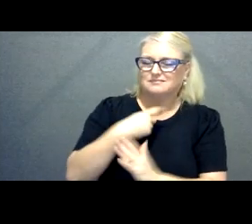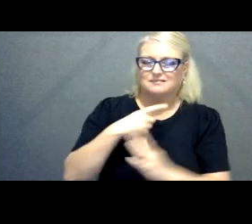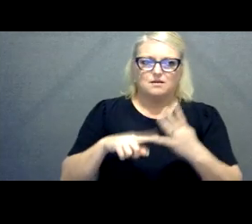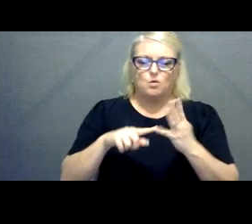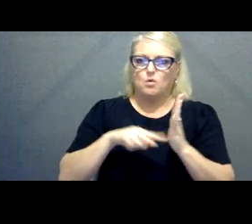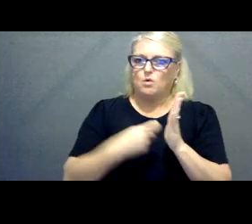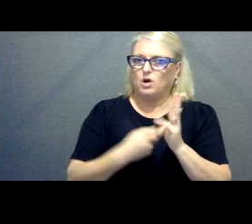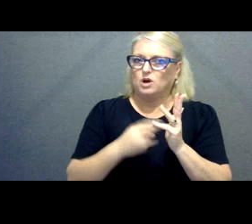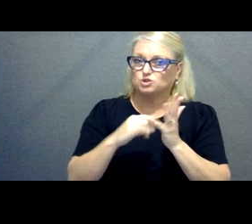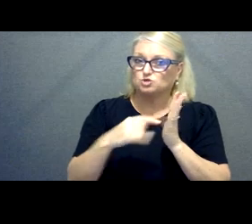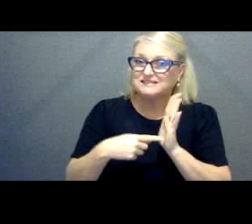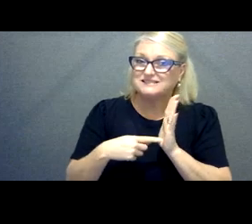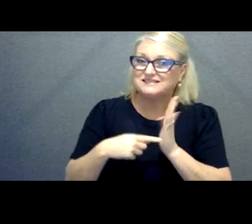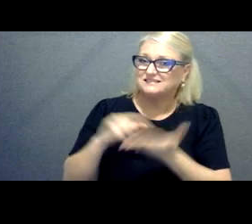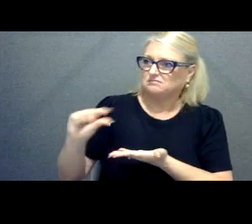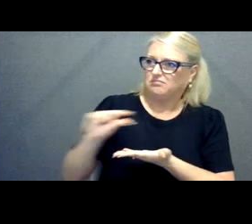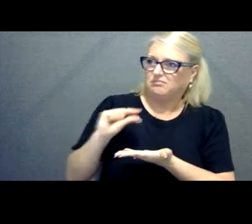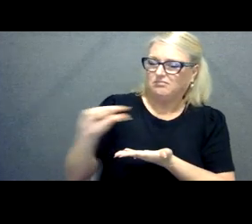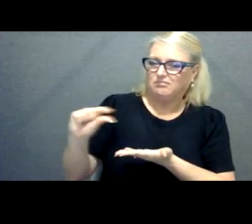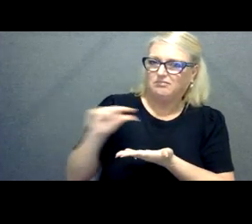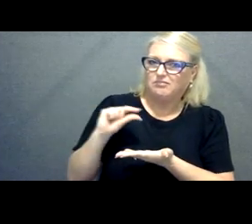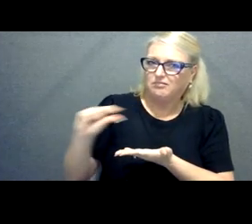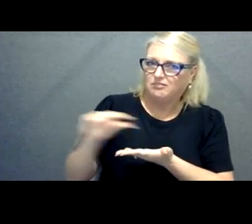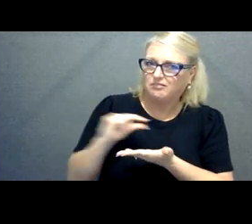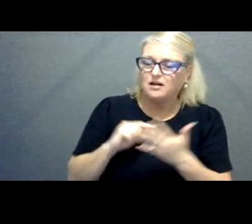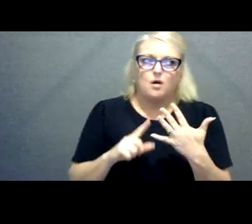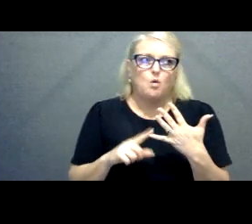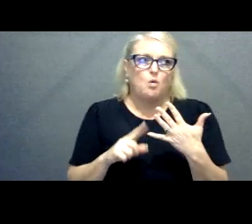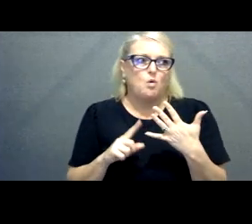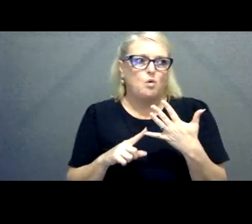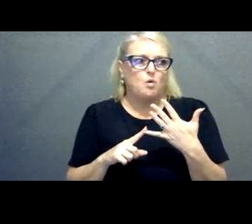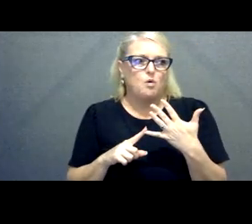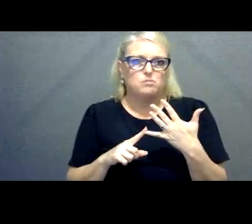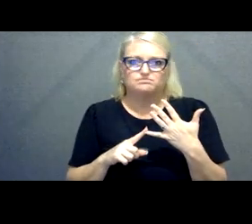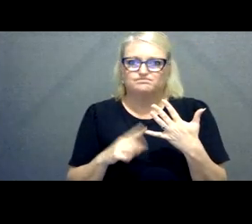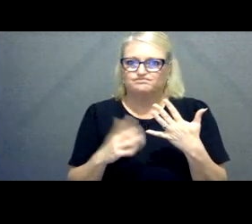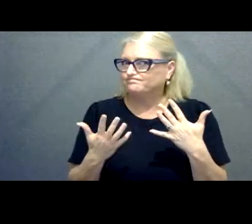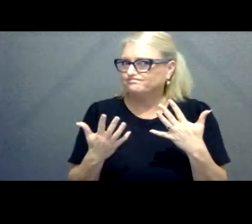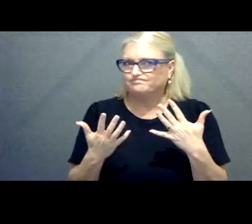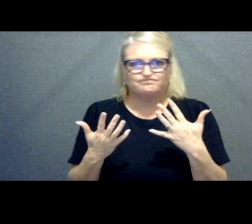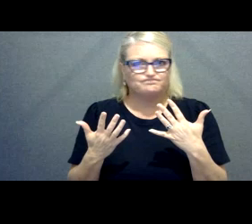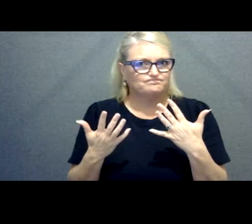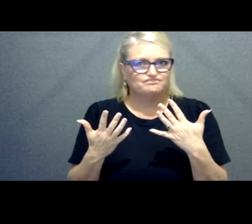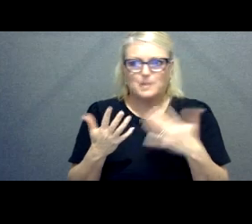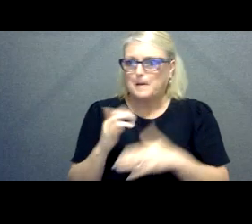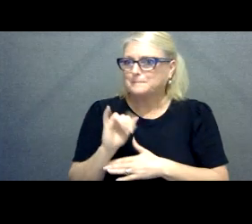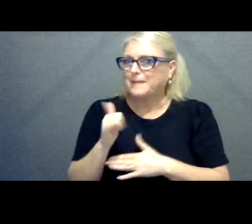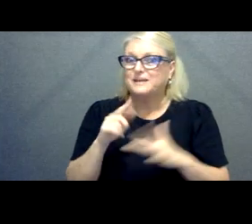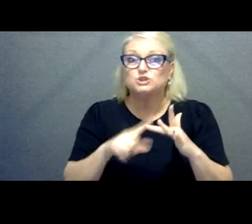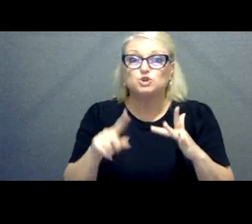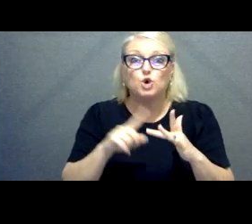the trust and also if if the client's receiving income through an insurance policy claim such as